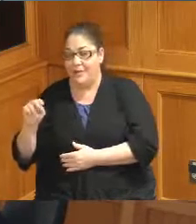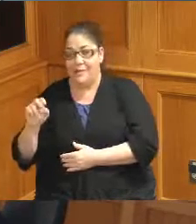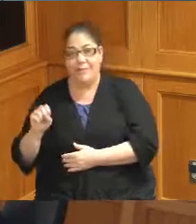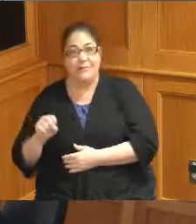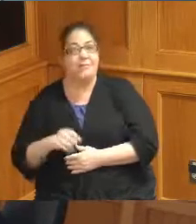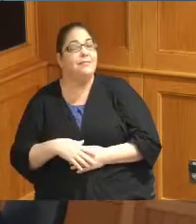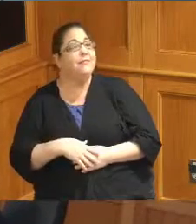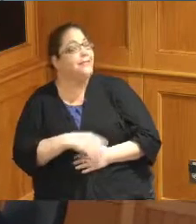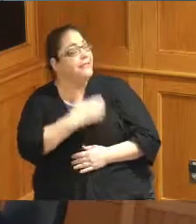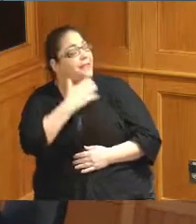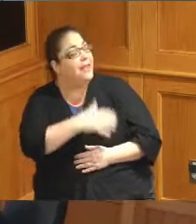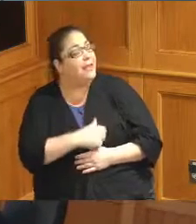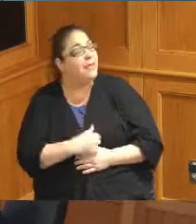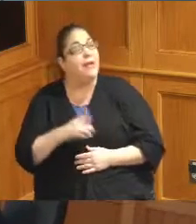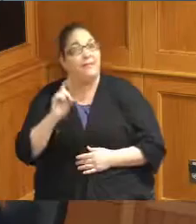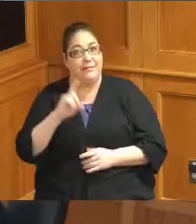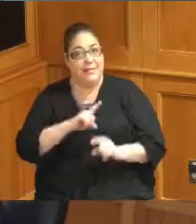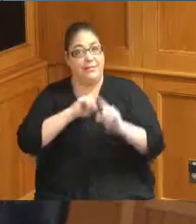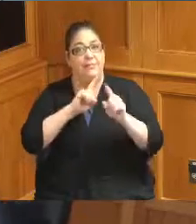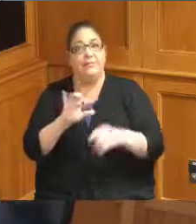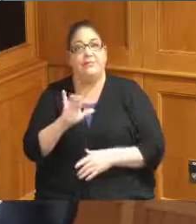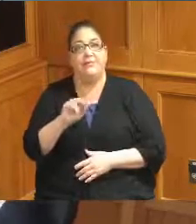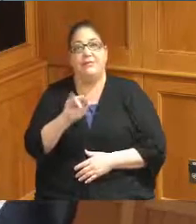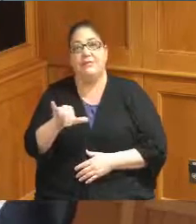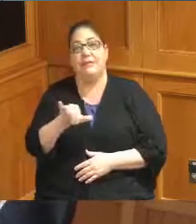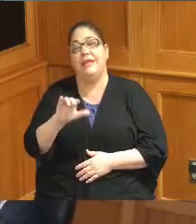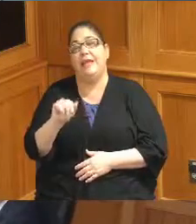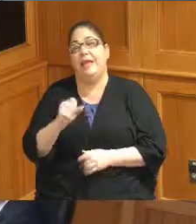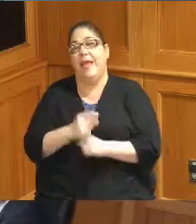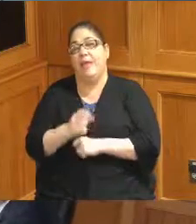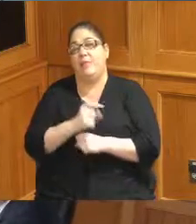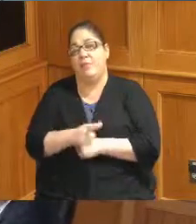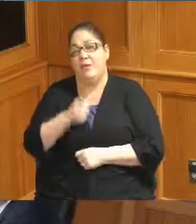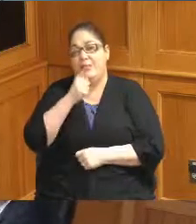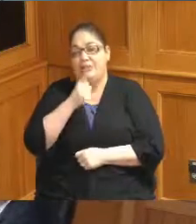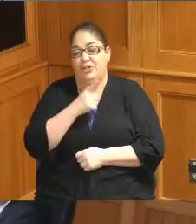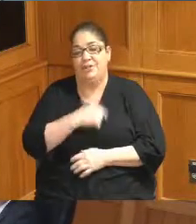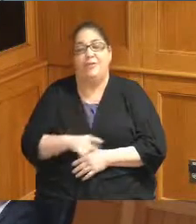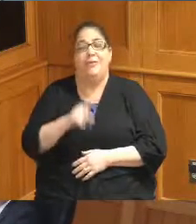couple things I did attend the Cincy annual luncheon I thought it was great their vision